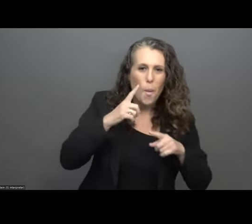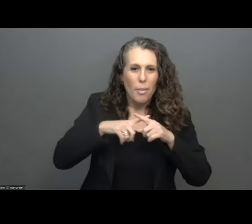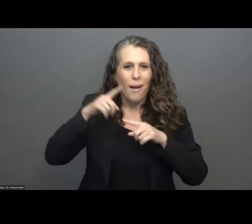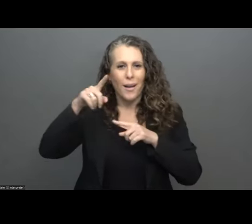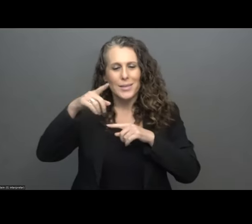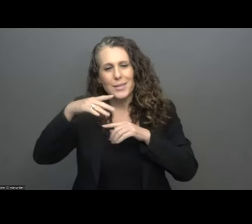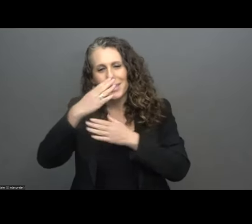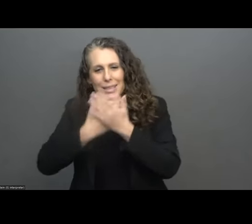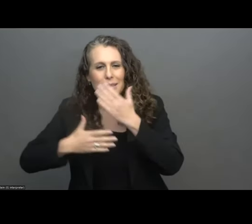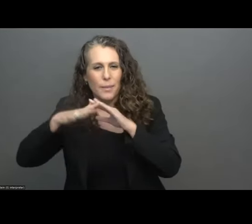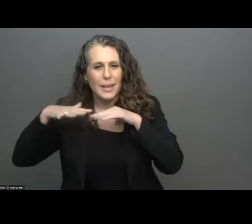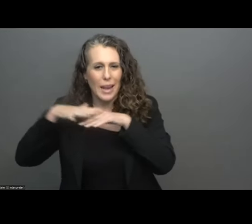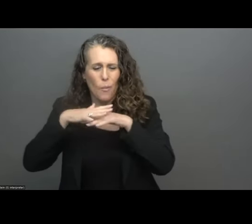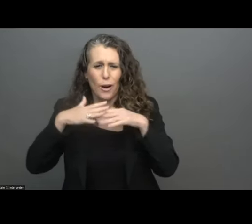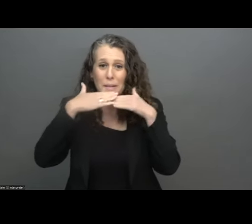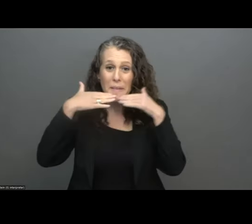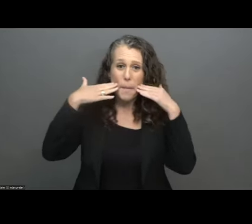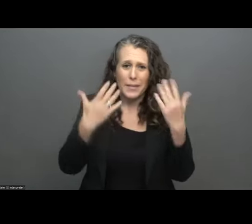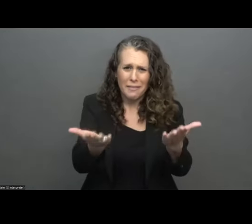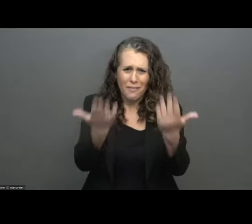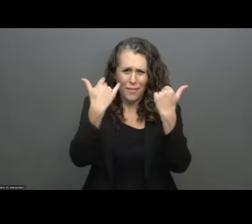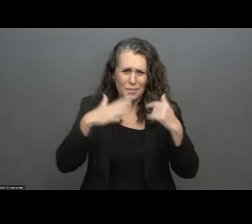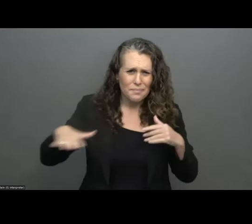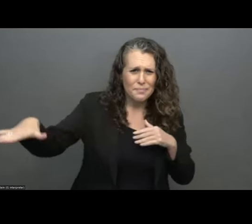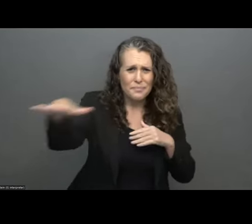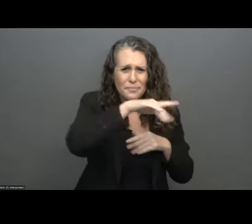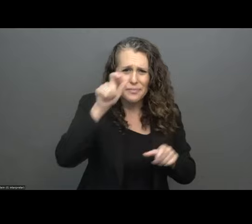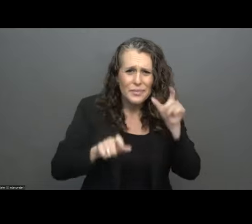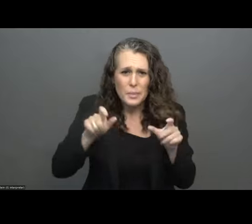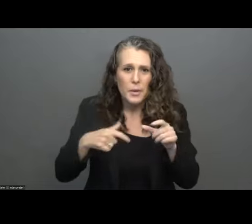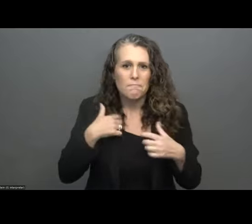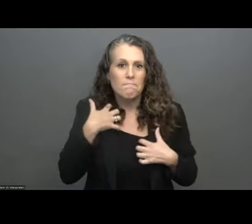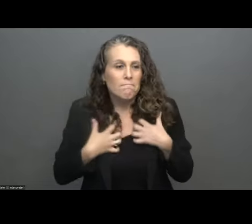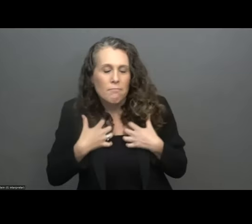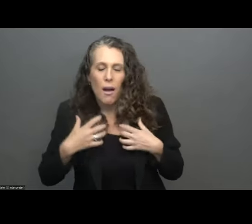to today's conference. We look forward to insightful exchanges and learnings from learning